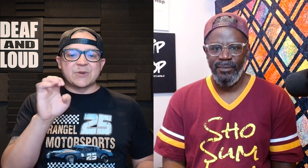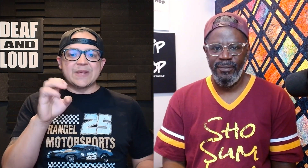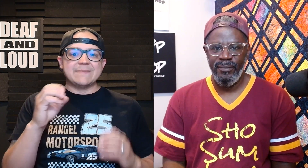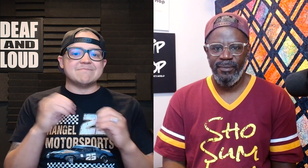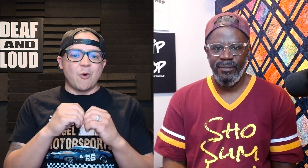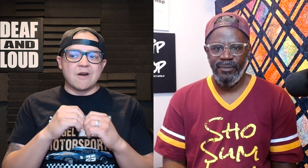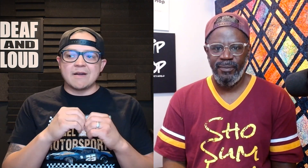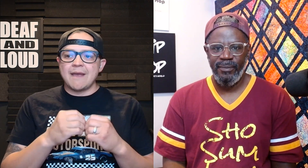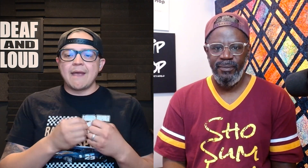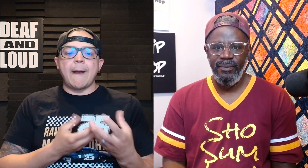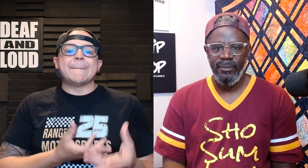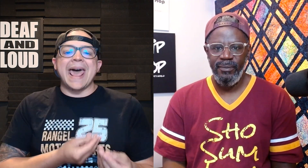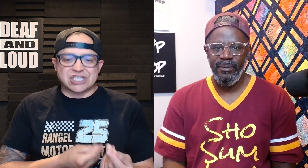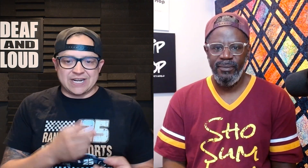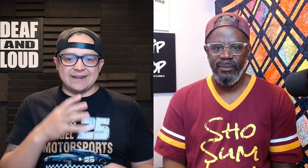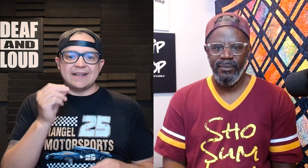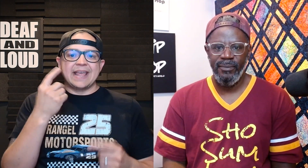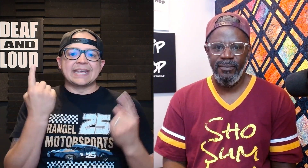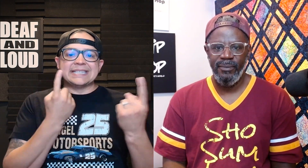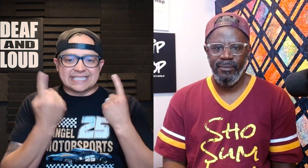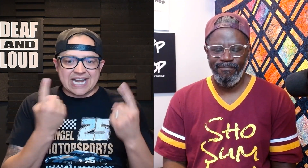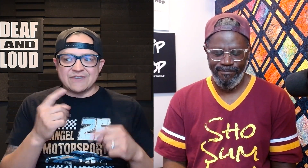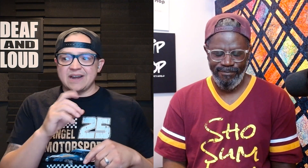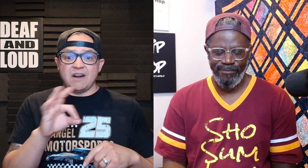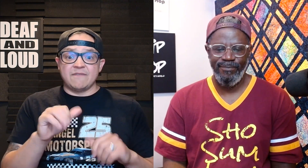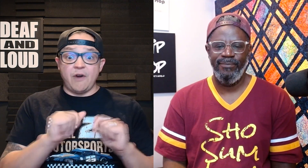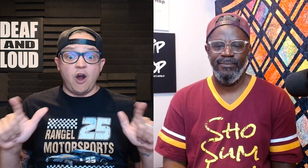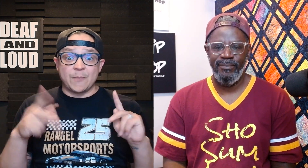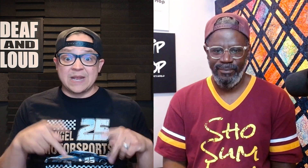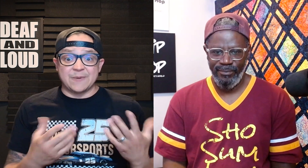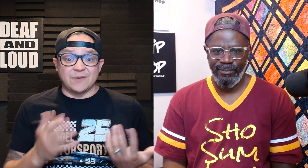to be more compassionate and considerate of all people,